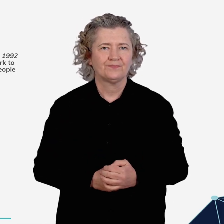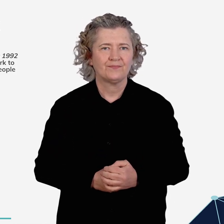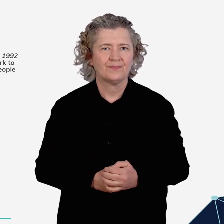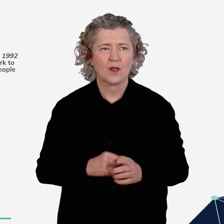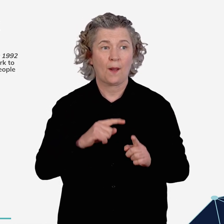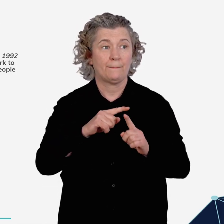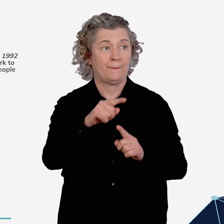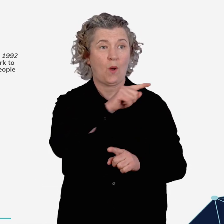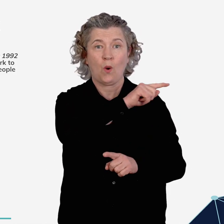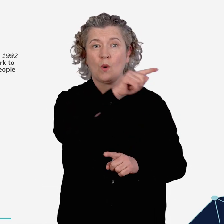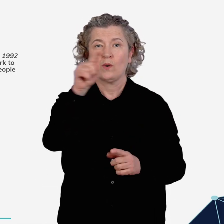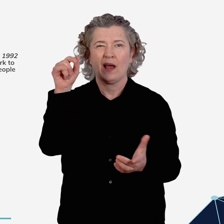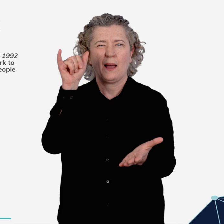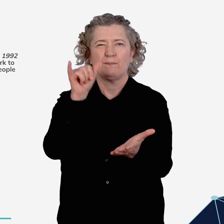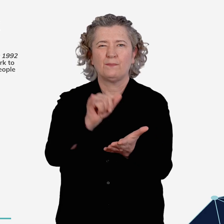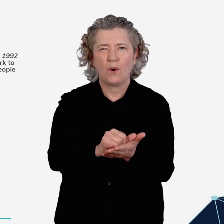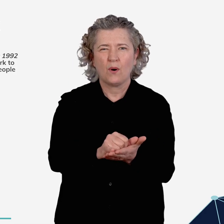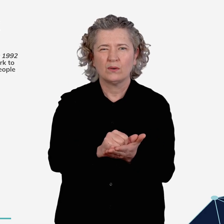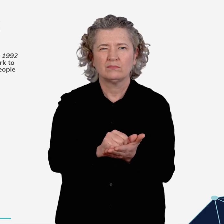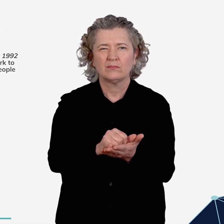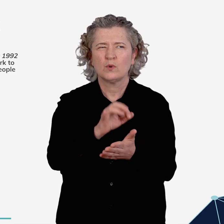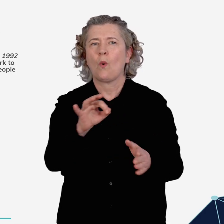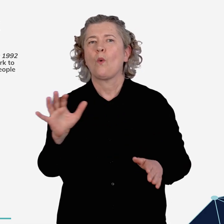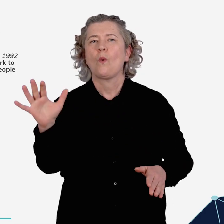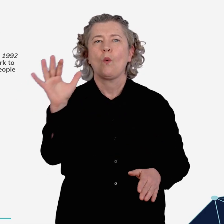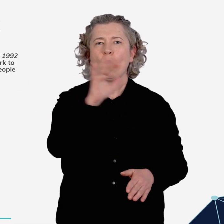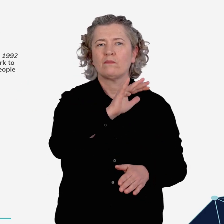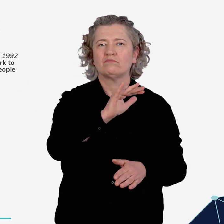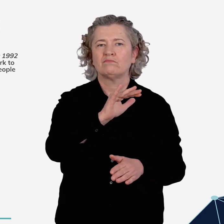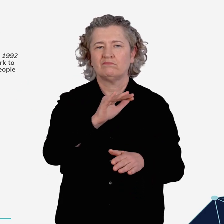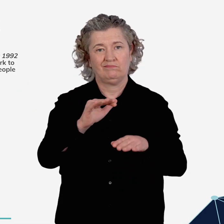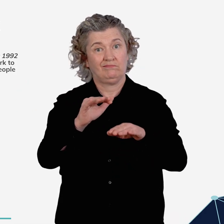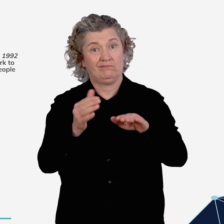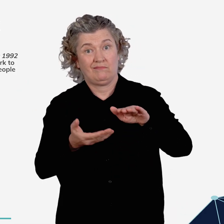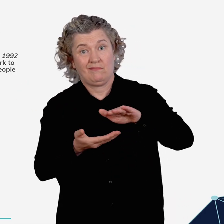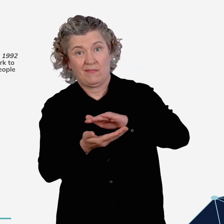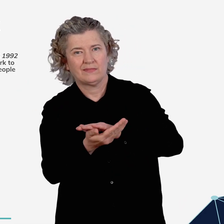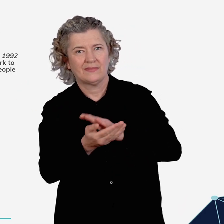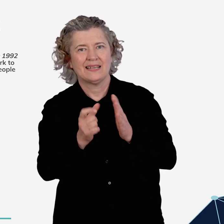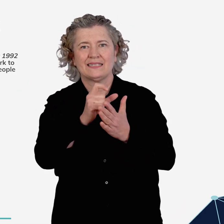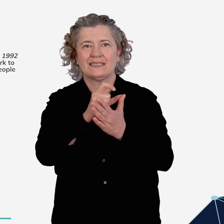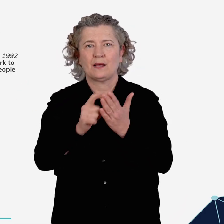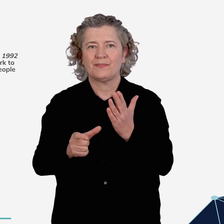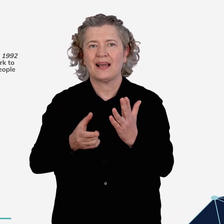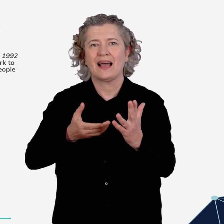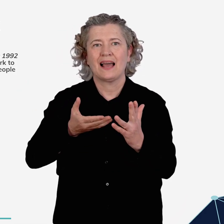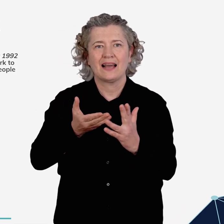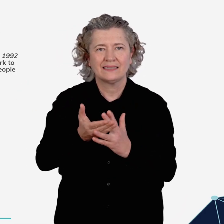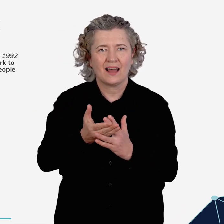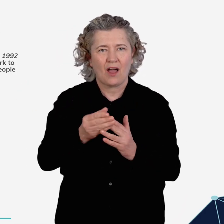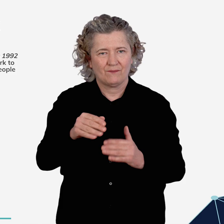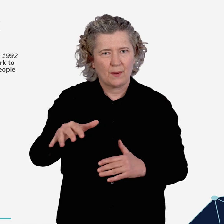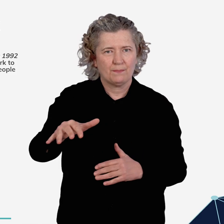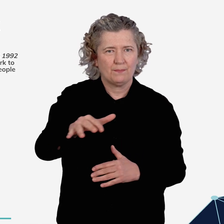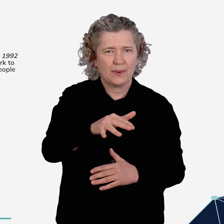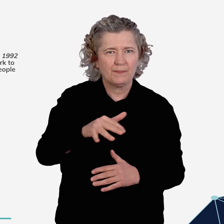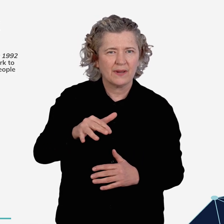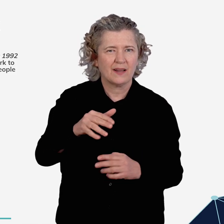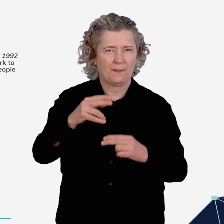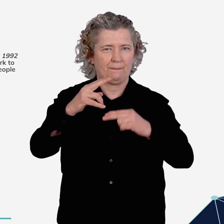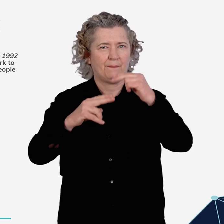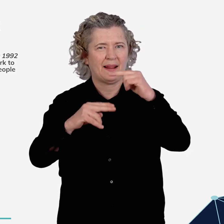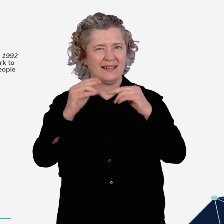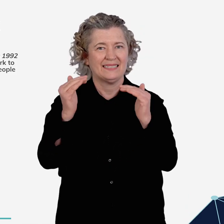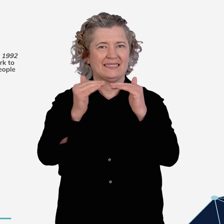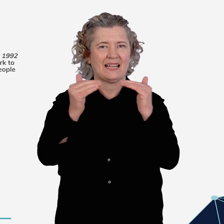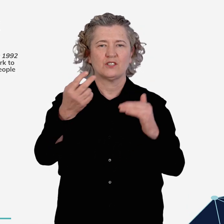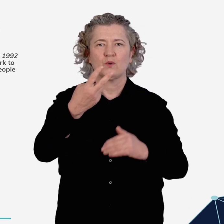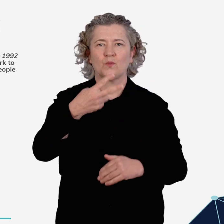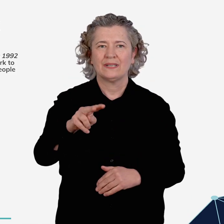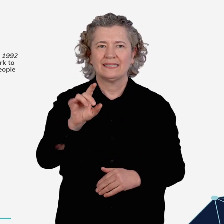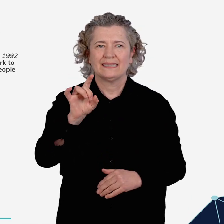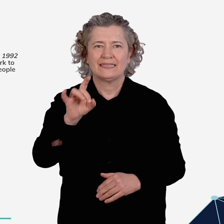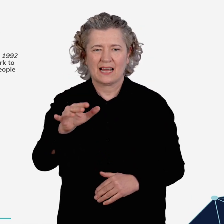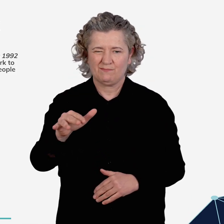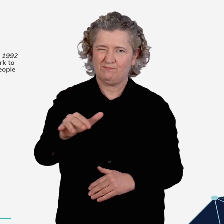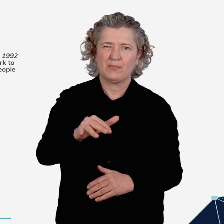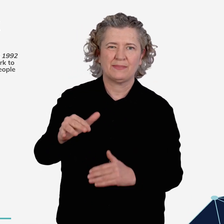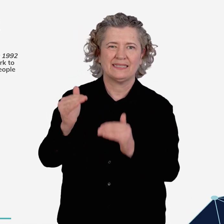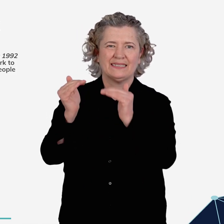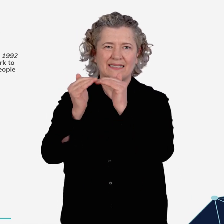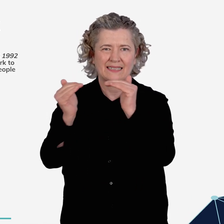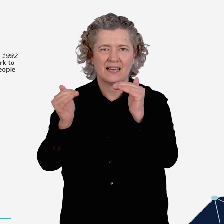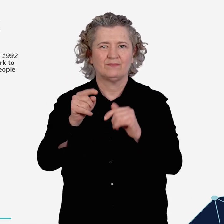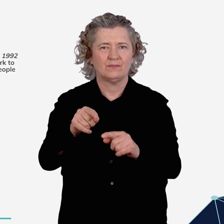The majority of airports (if not all) are covered by the Disability (Access to Premises – Buildings) Standards 2010 (Premises Standards)